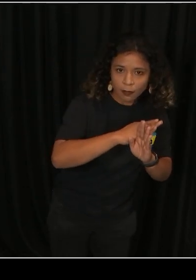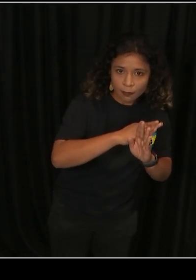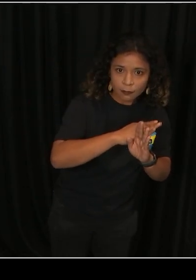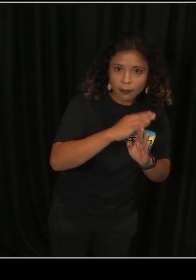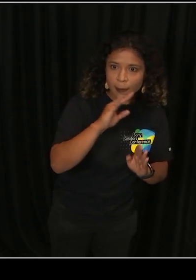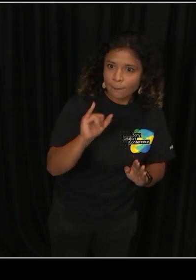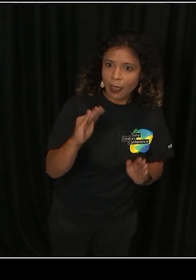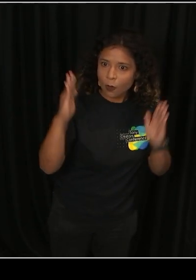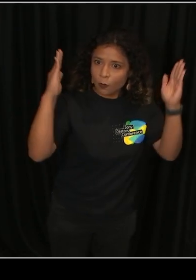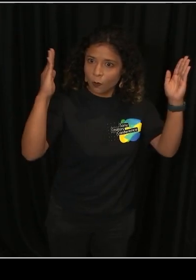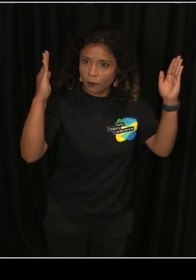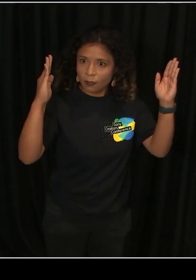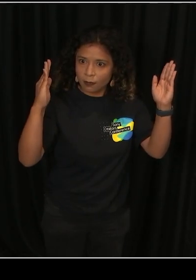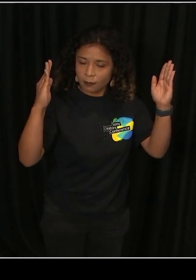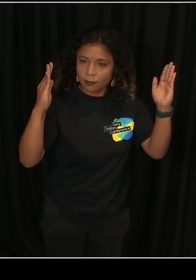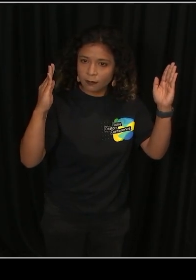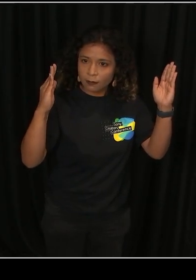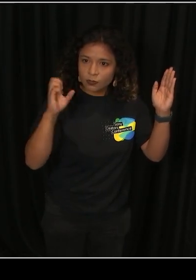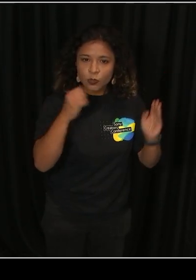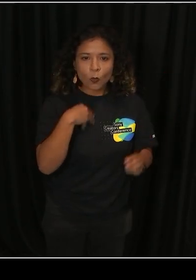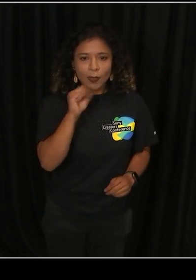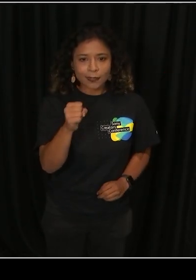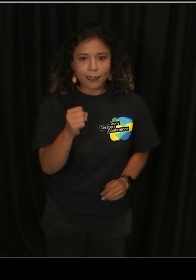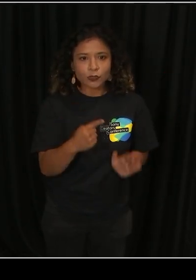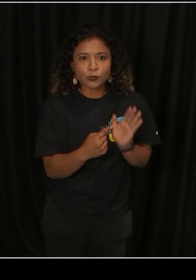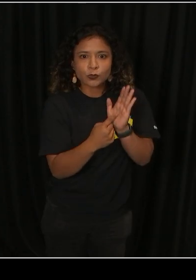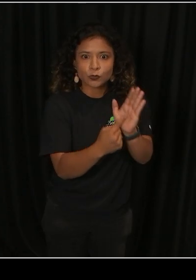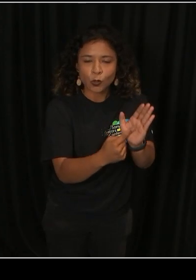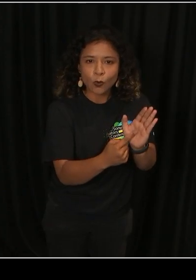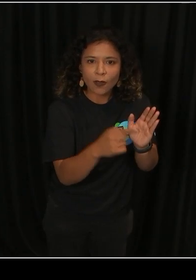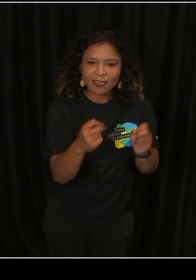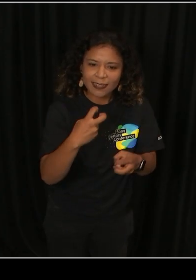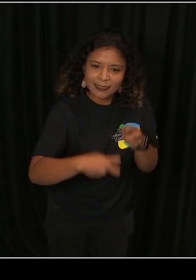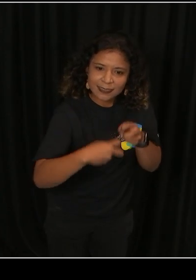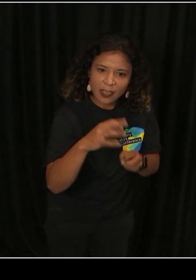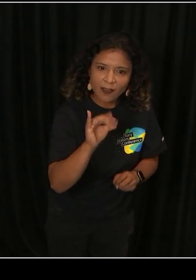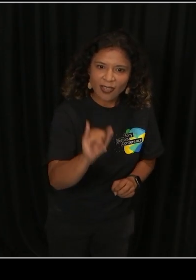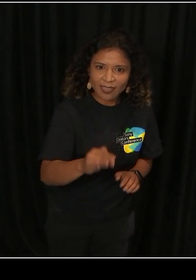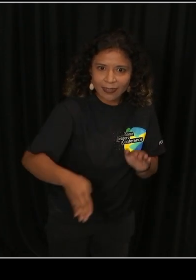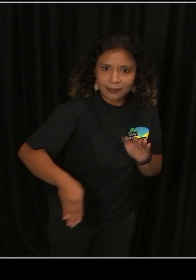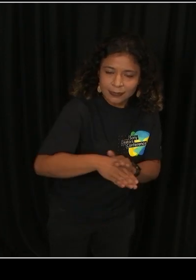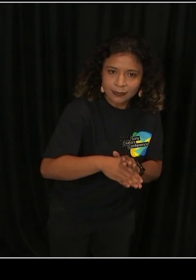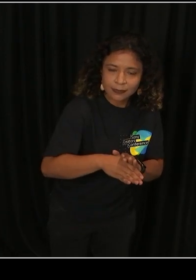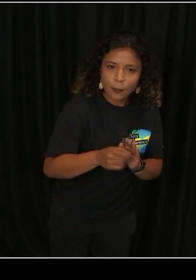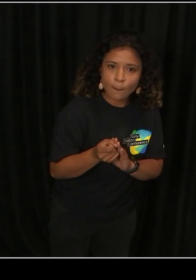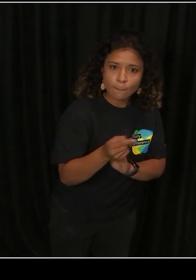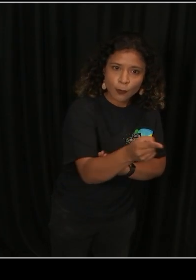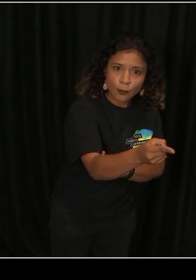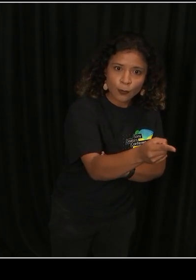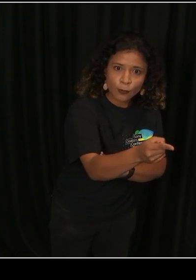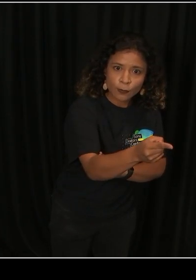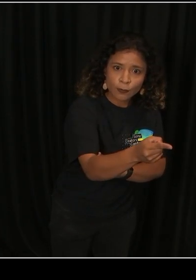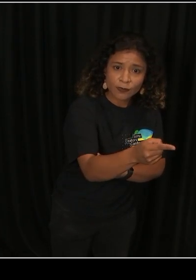So we're able to actually quantify the difficulty of that shot and how, a, how good of a job the goalkeeper's doing,